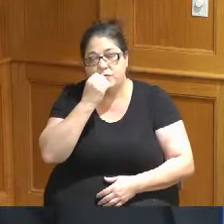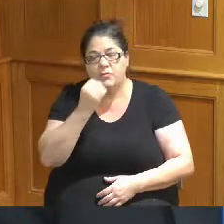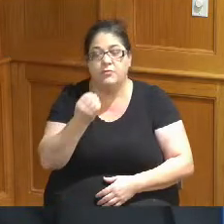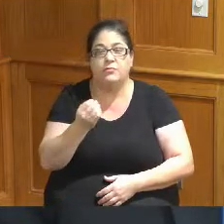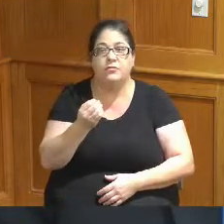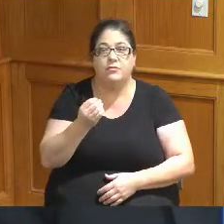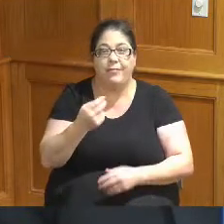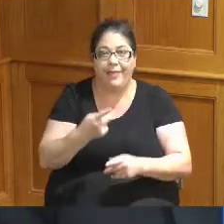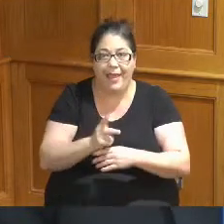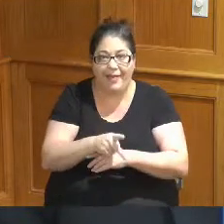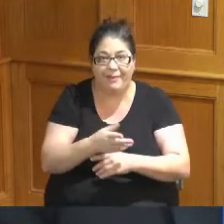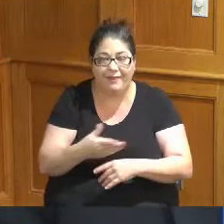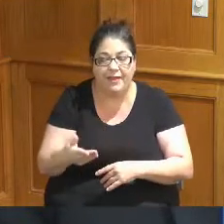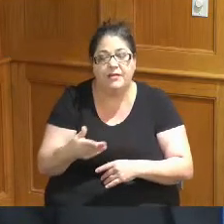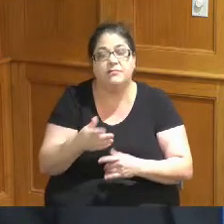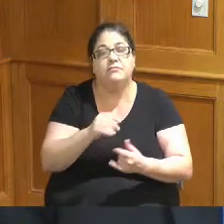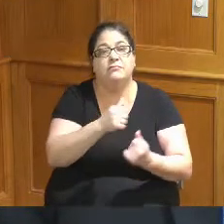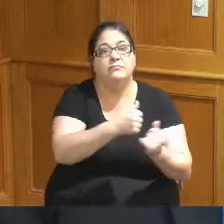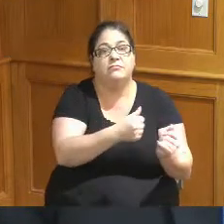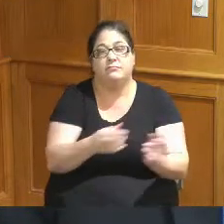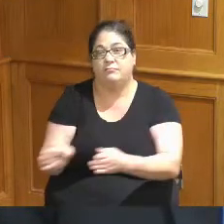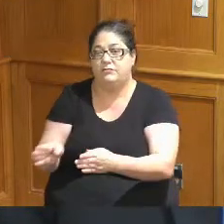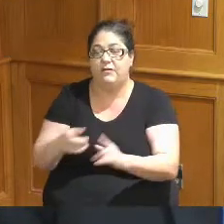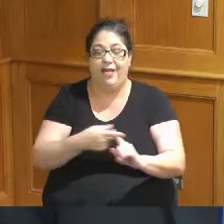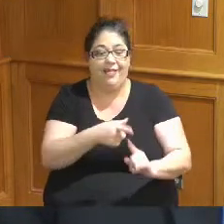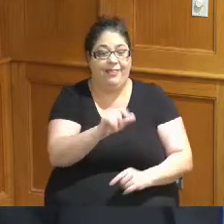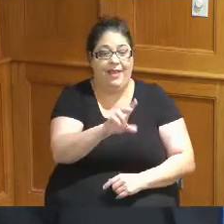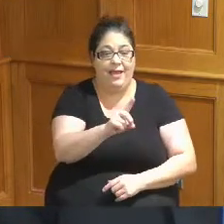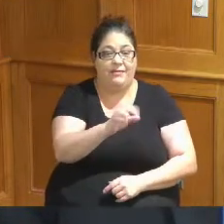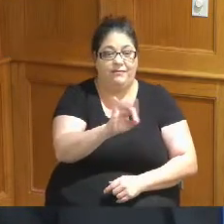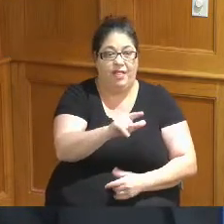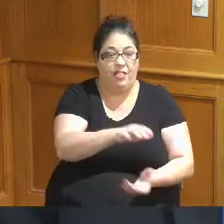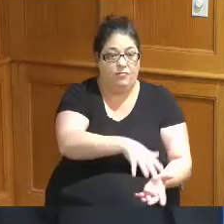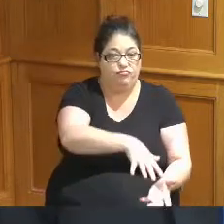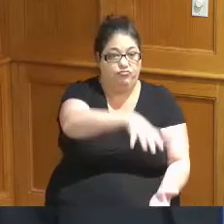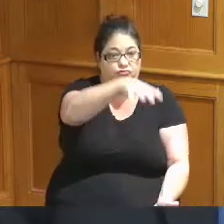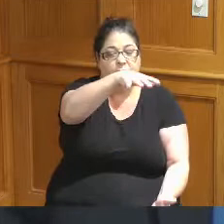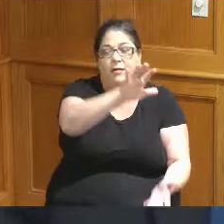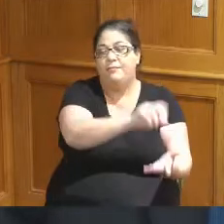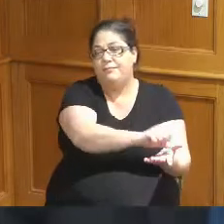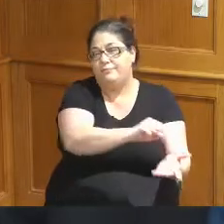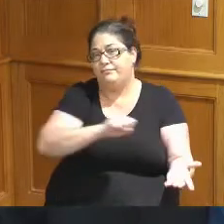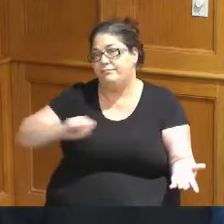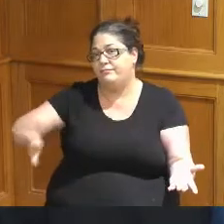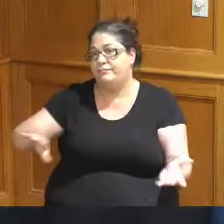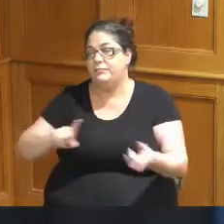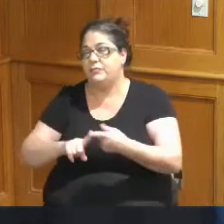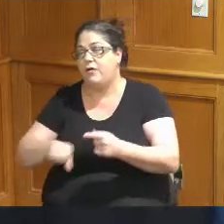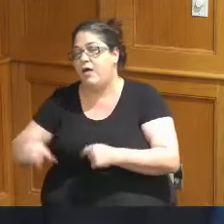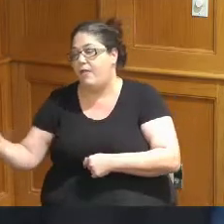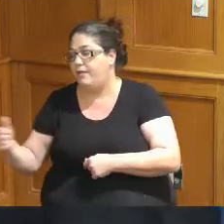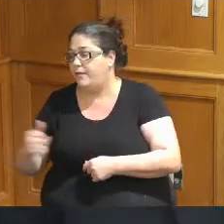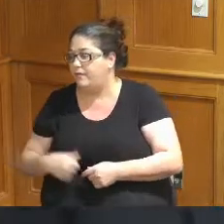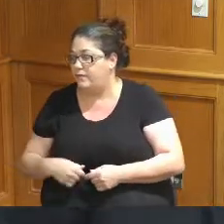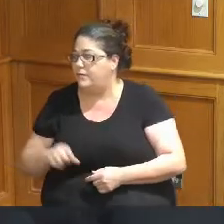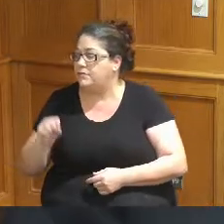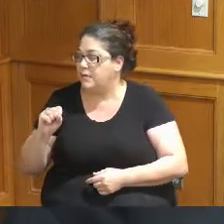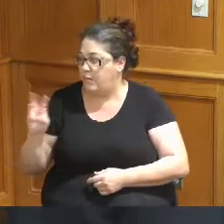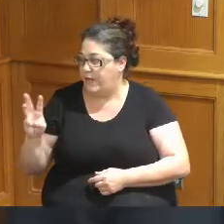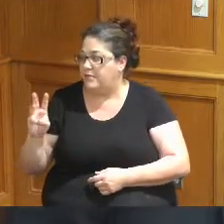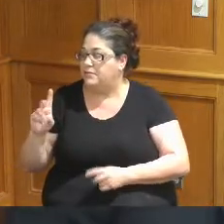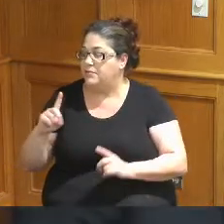initiative has been going on in our solid waste policy department and it was part of the plan The